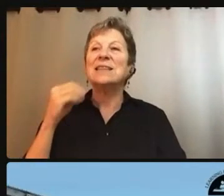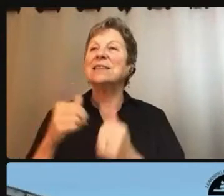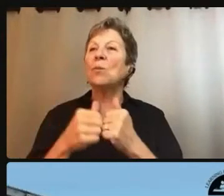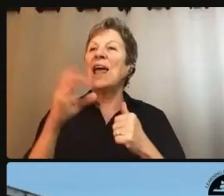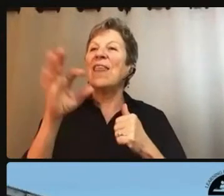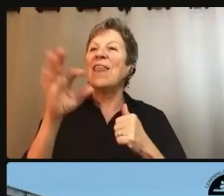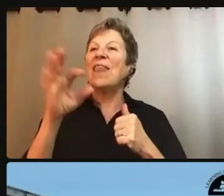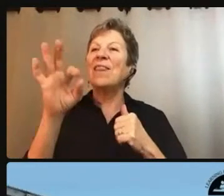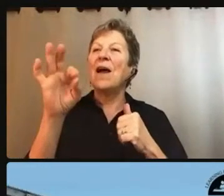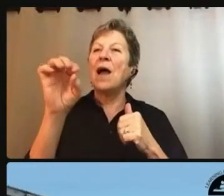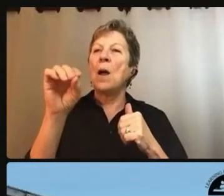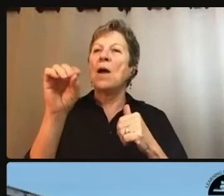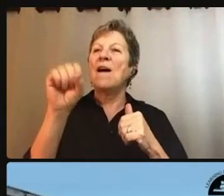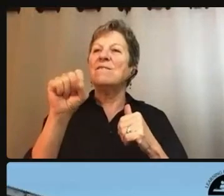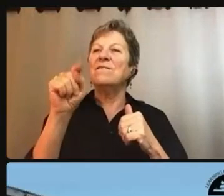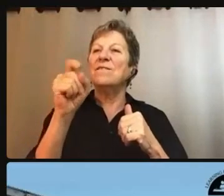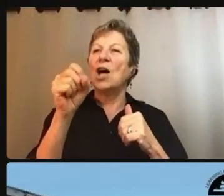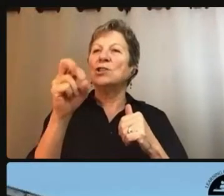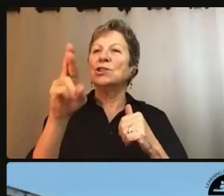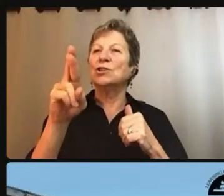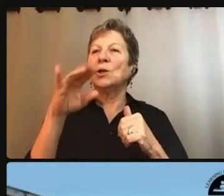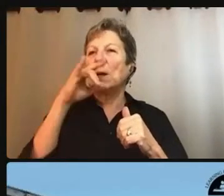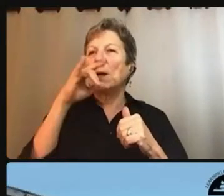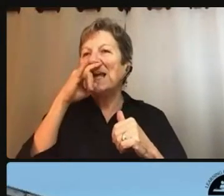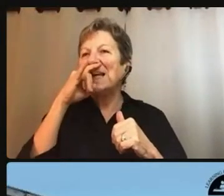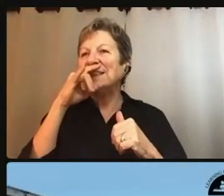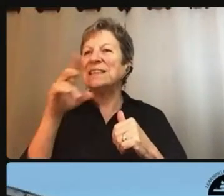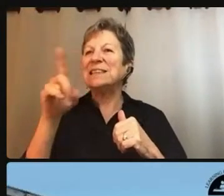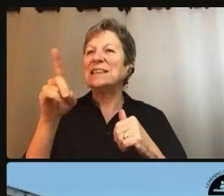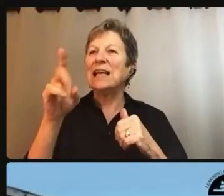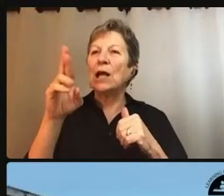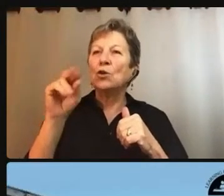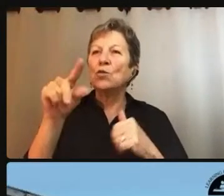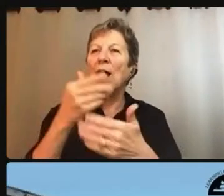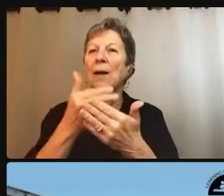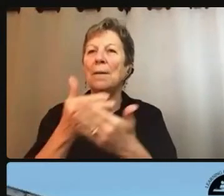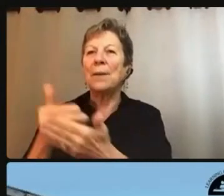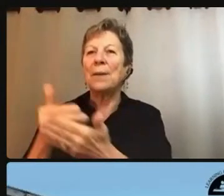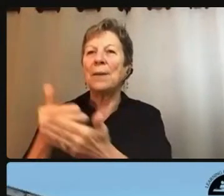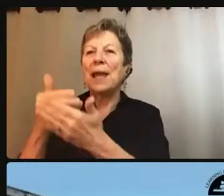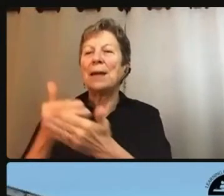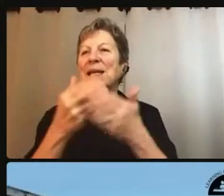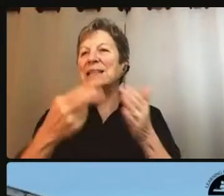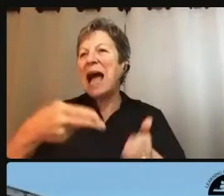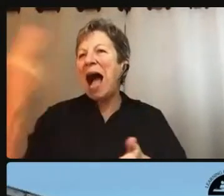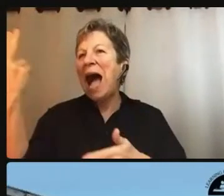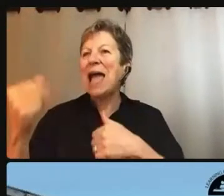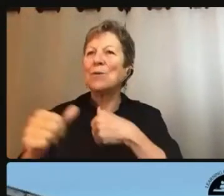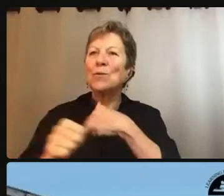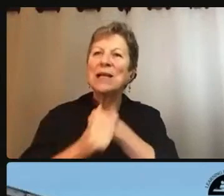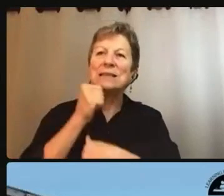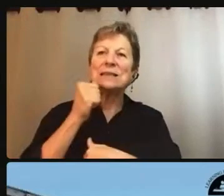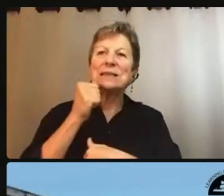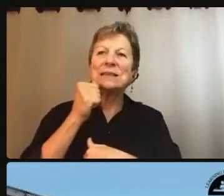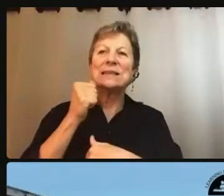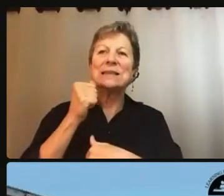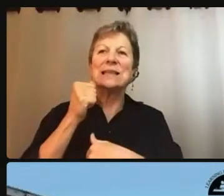AND I ALSO MY EXPERIENCE WITH